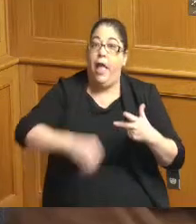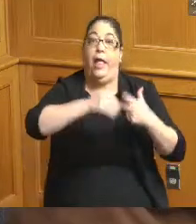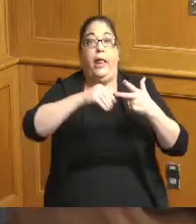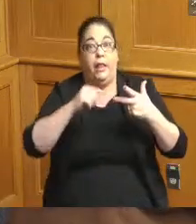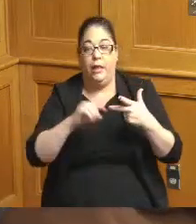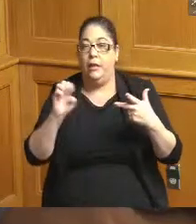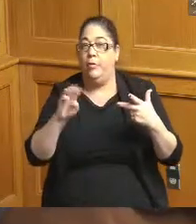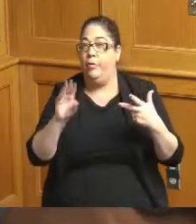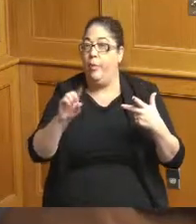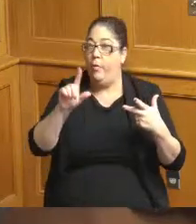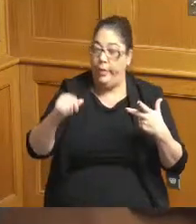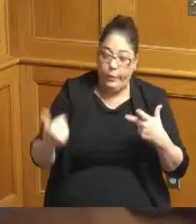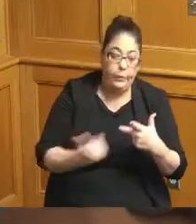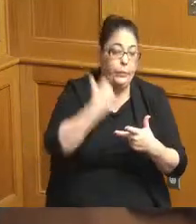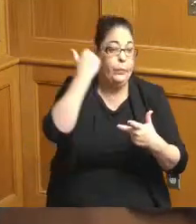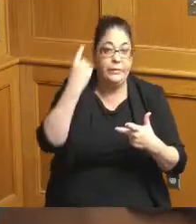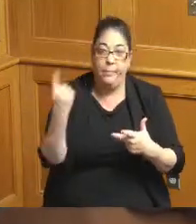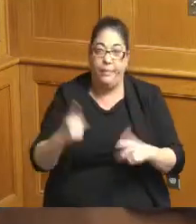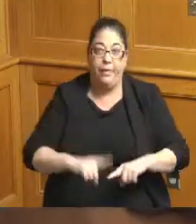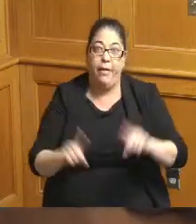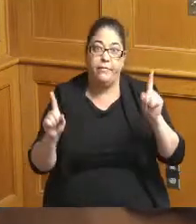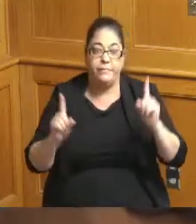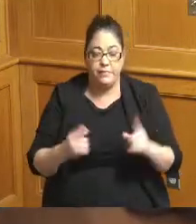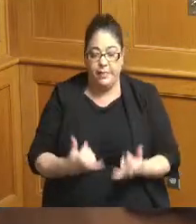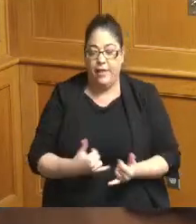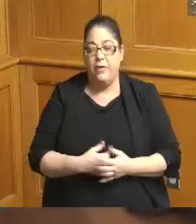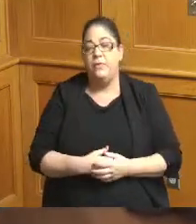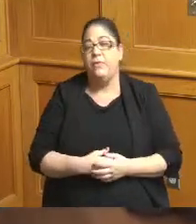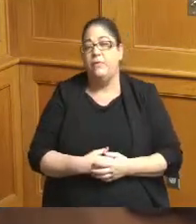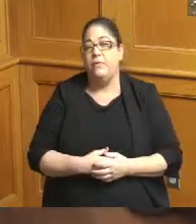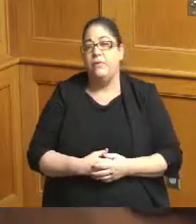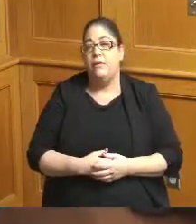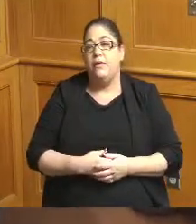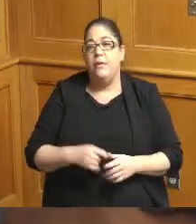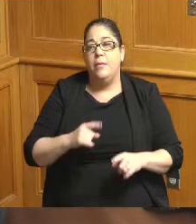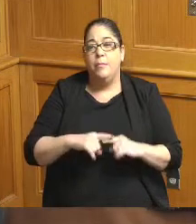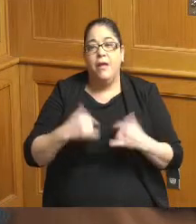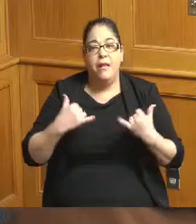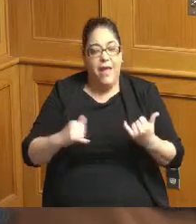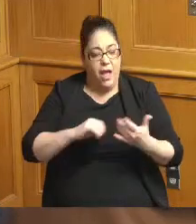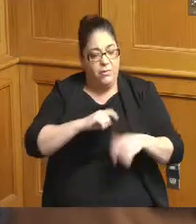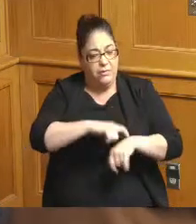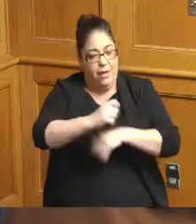every week we're dealing with something just want to as we go into this season of a lot of